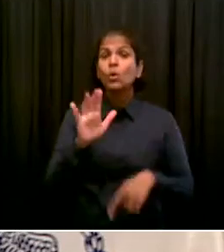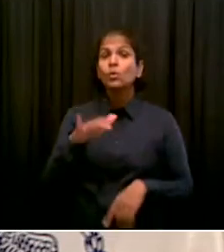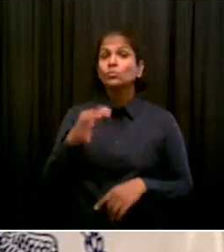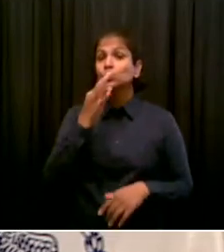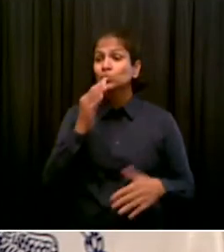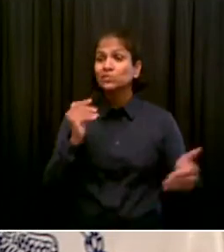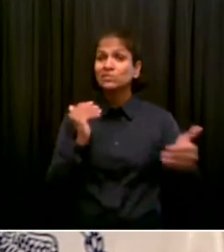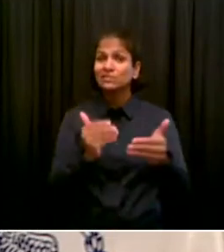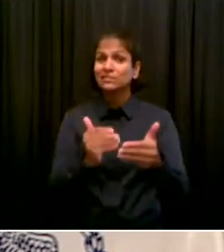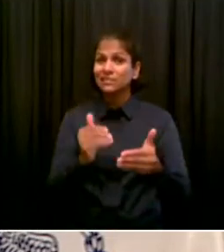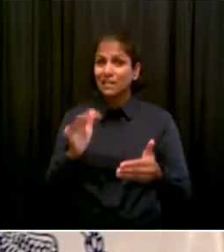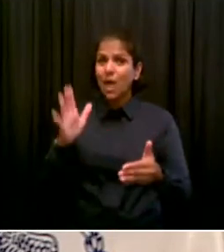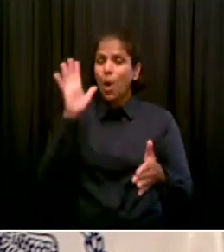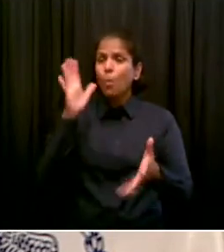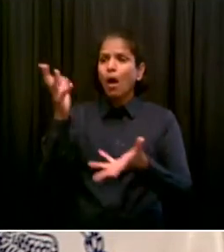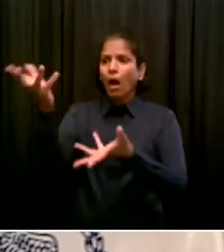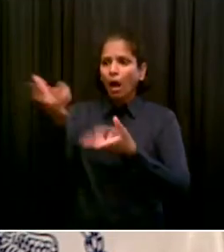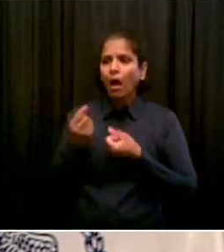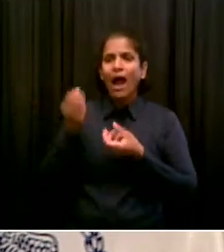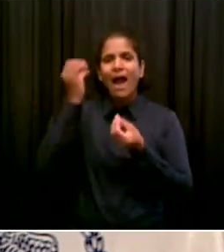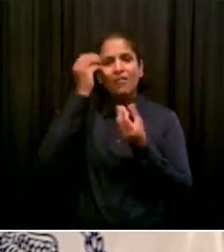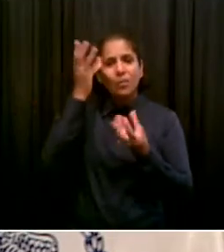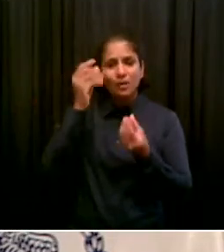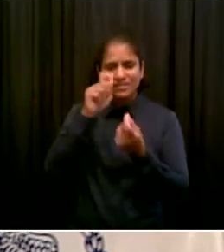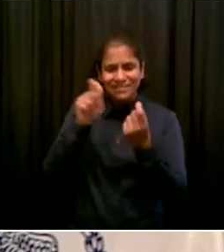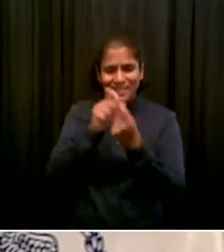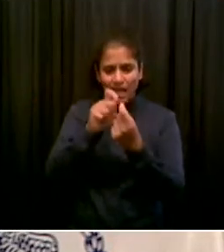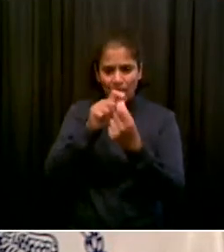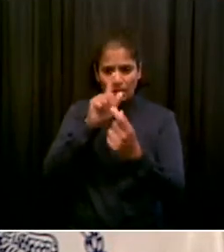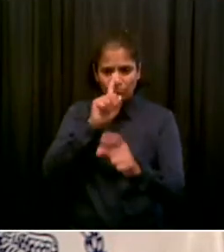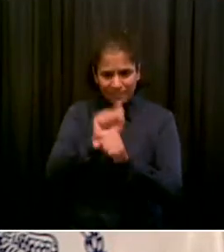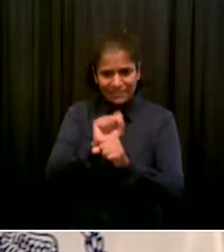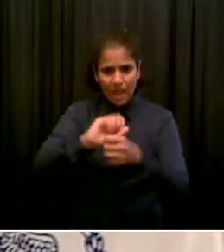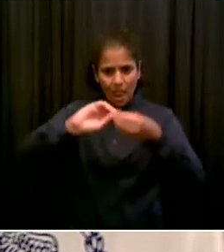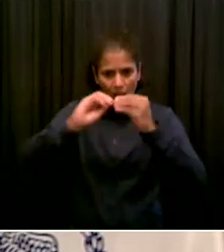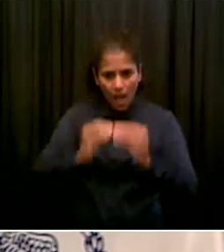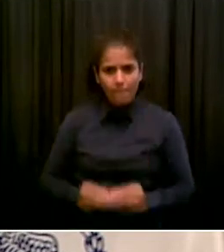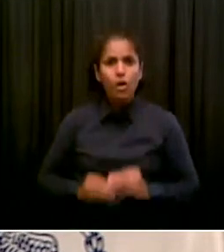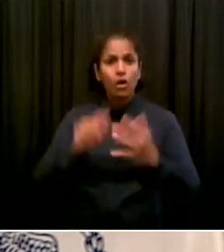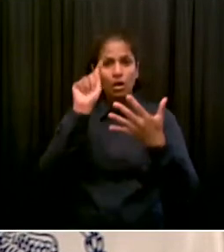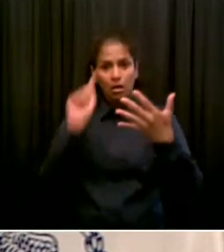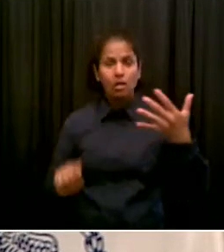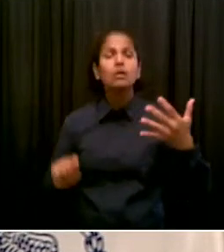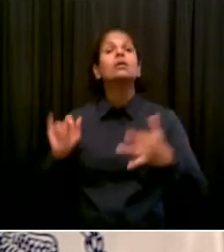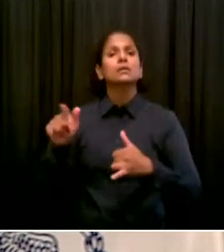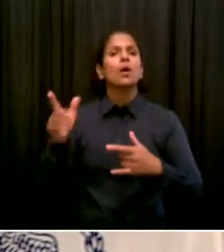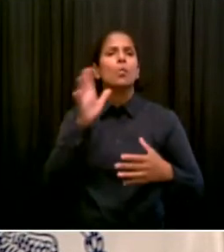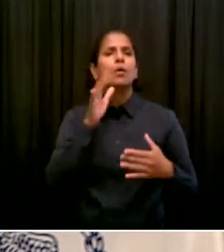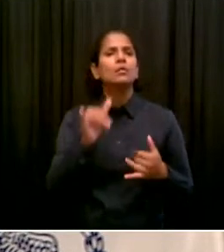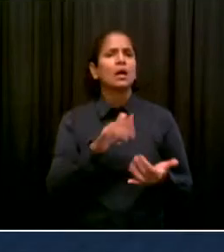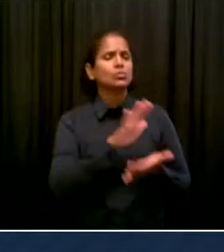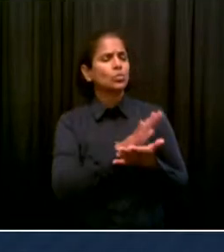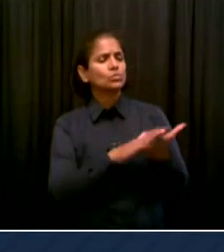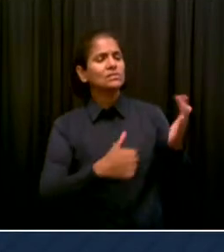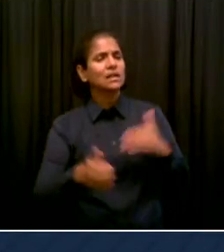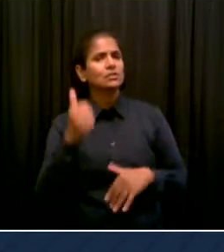SEE IS VERY VALUABLE.